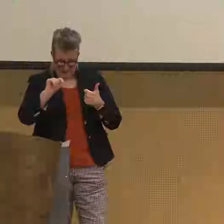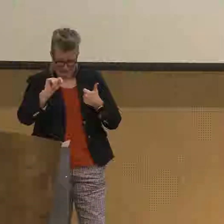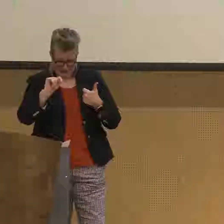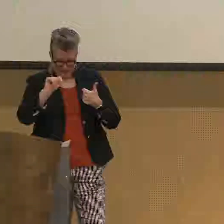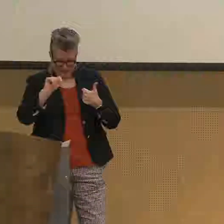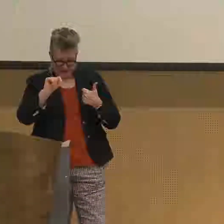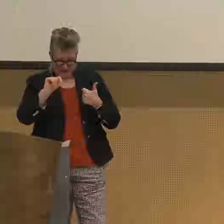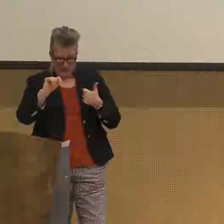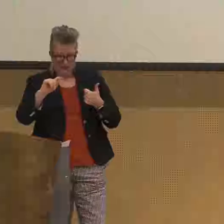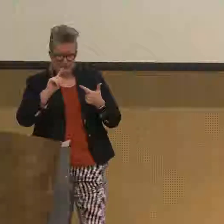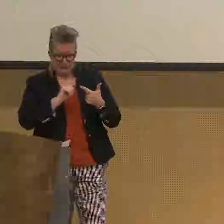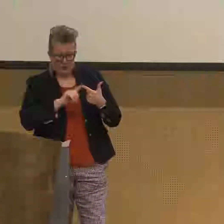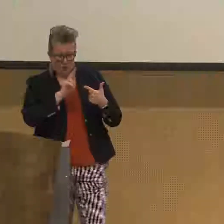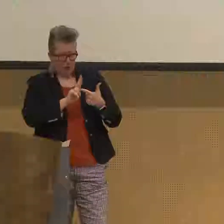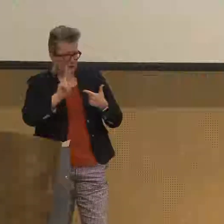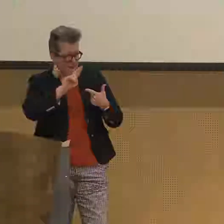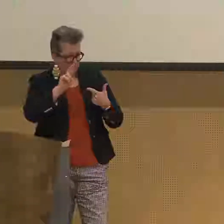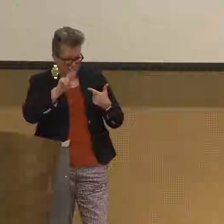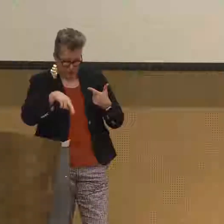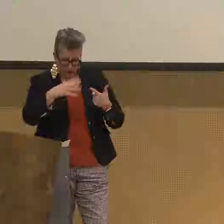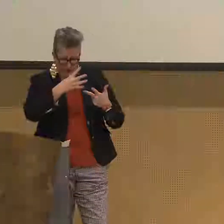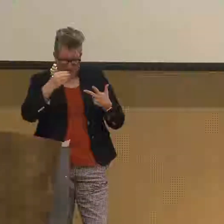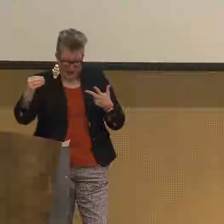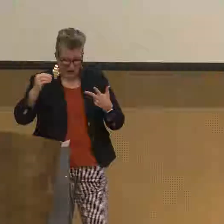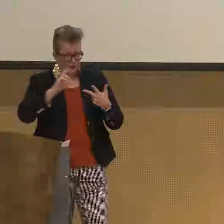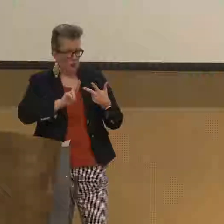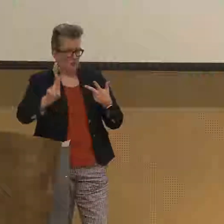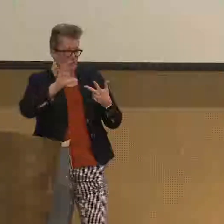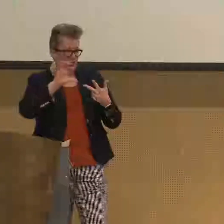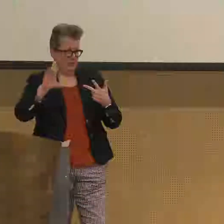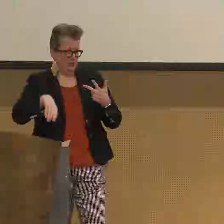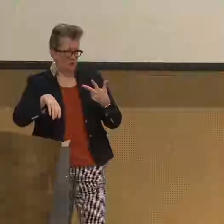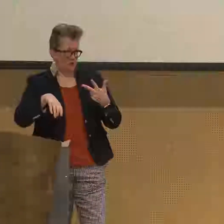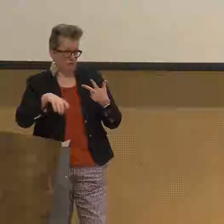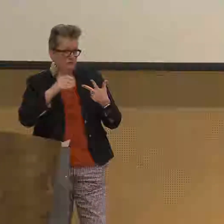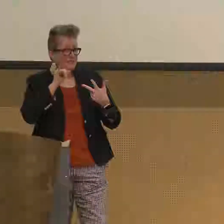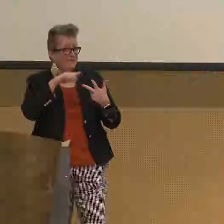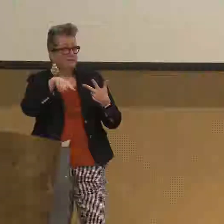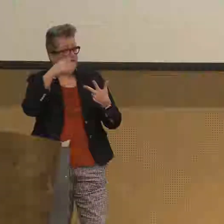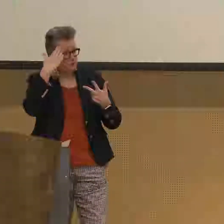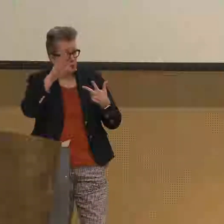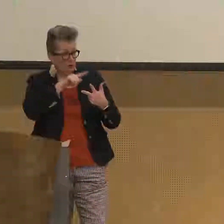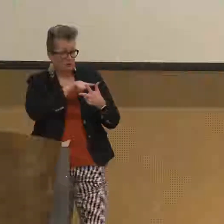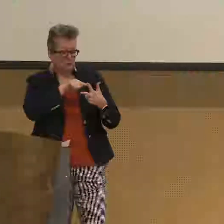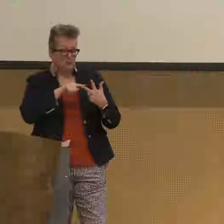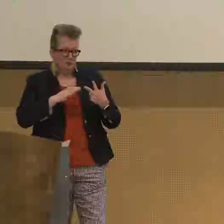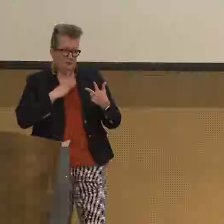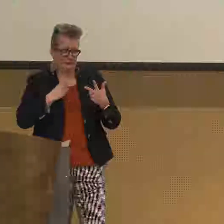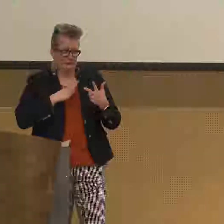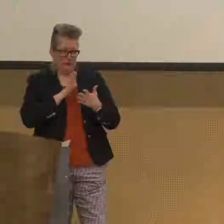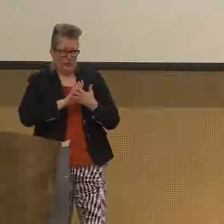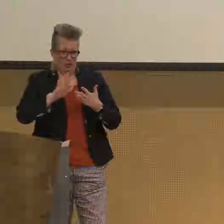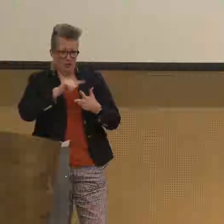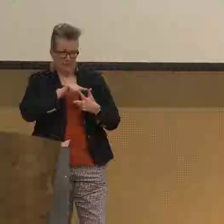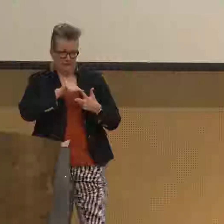Marie trained at MIT and the University of Rochester as well as the University of Chicago.